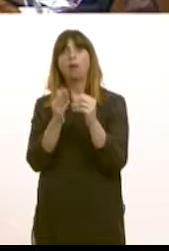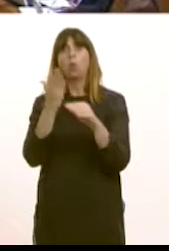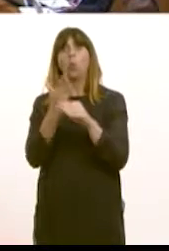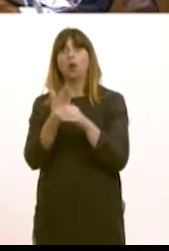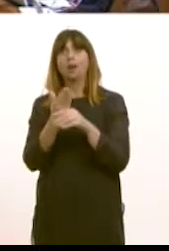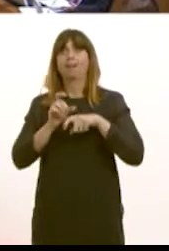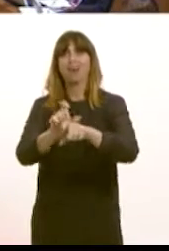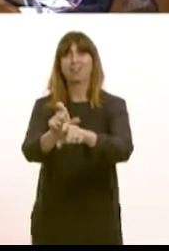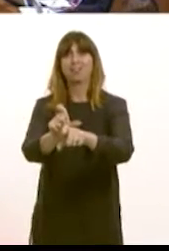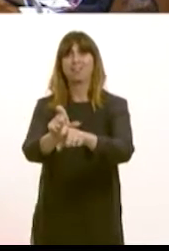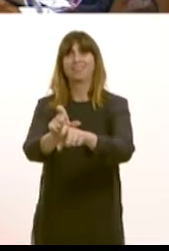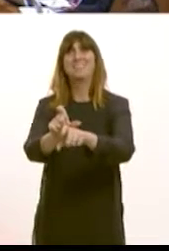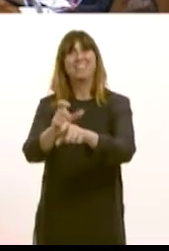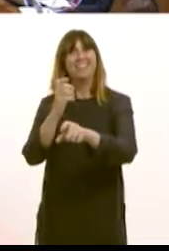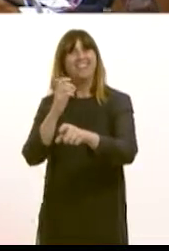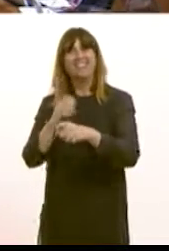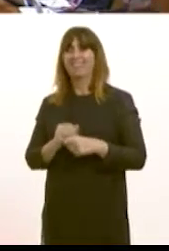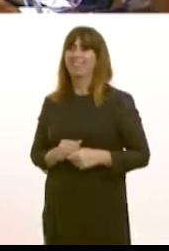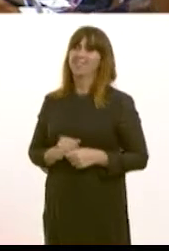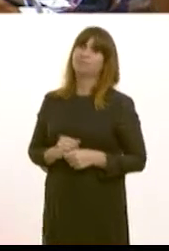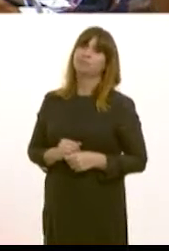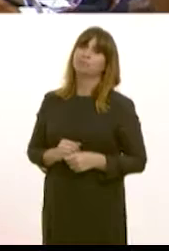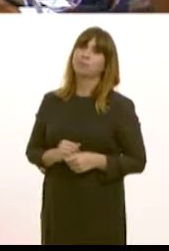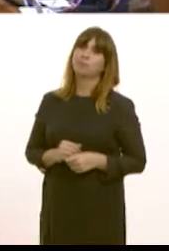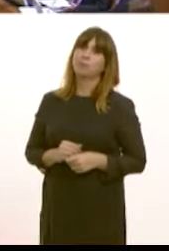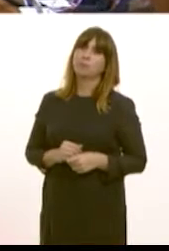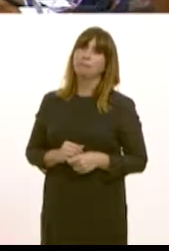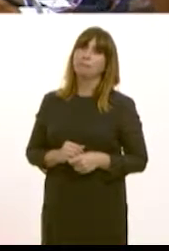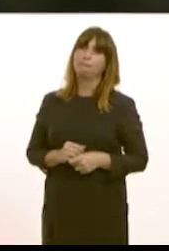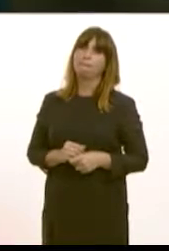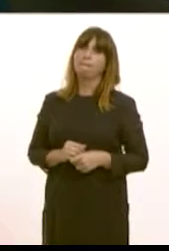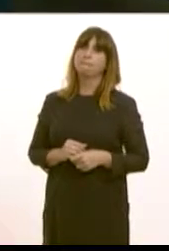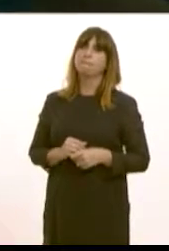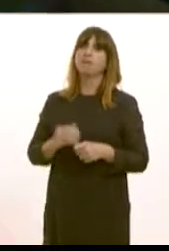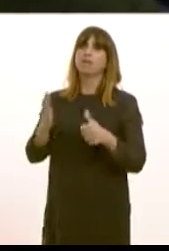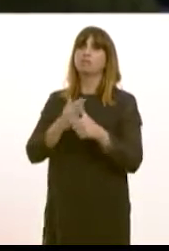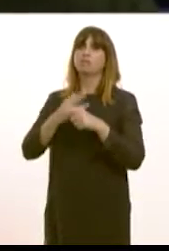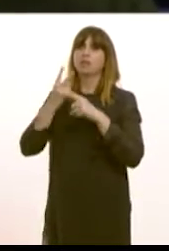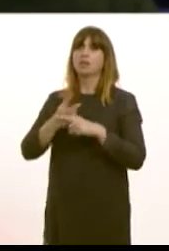go hand in hand. Janet Finch-Saunders: ëA Planned Primary Care Workforce for Walesí referenced the